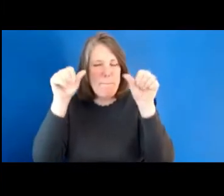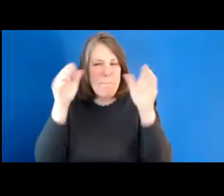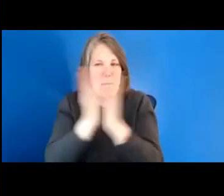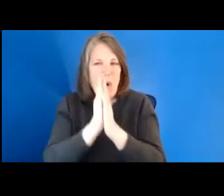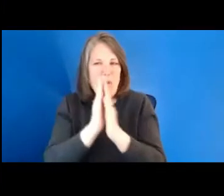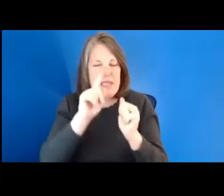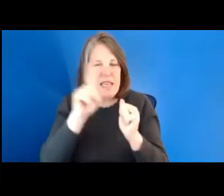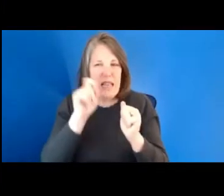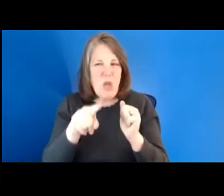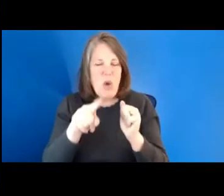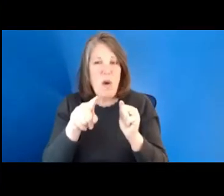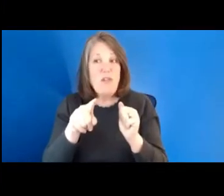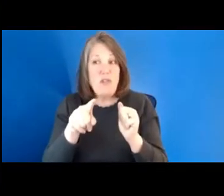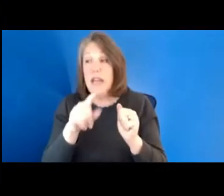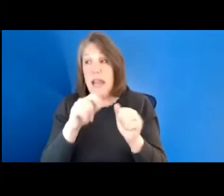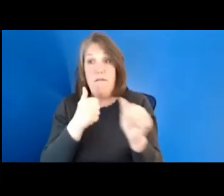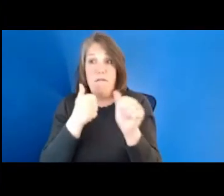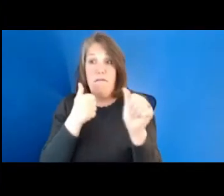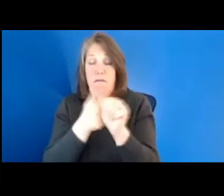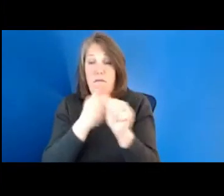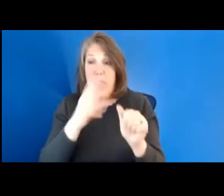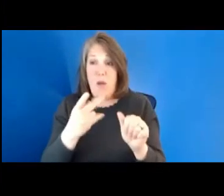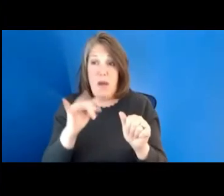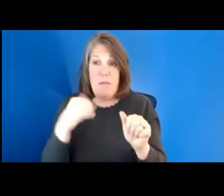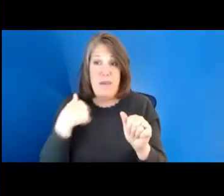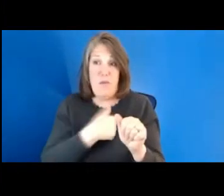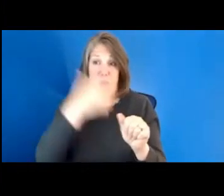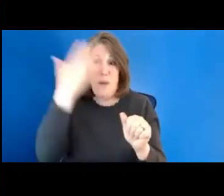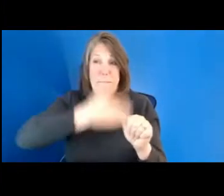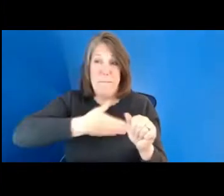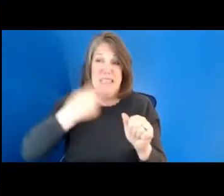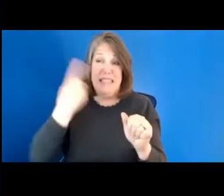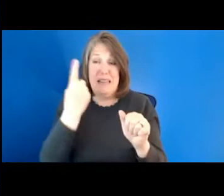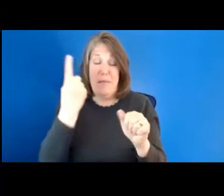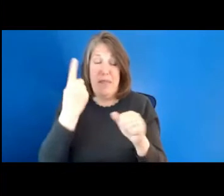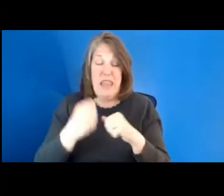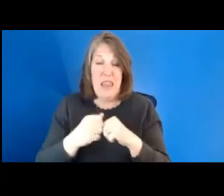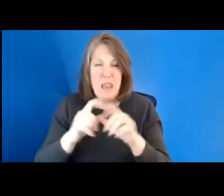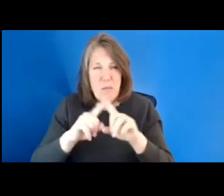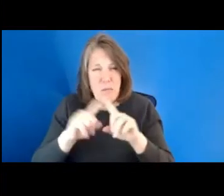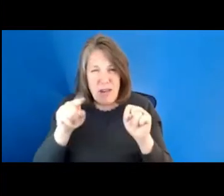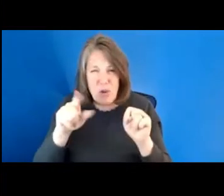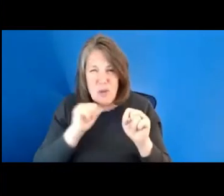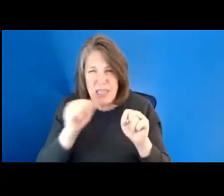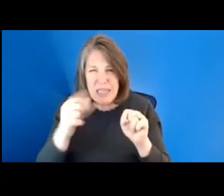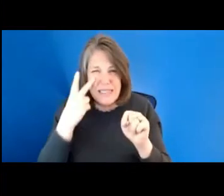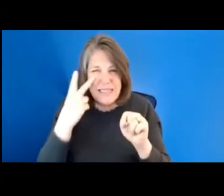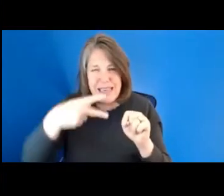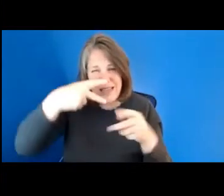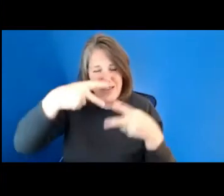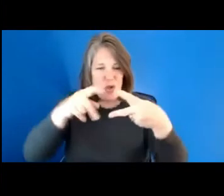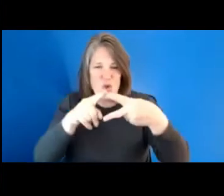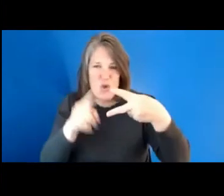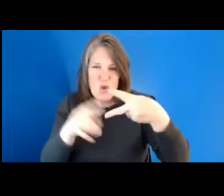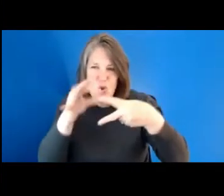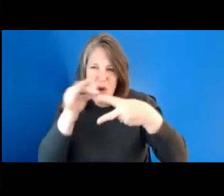follow up if we are missing a nuance that you didn't see two options even though you